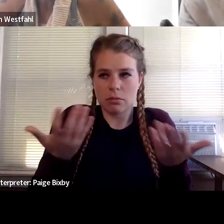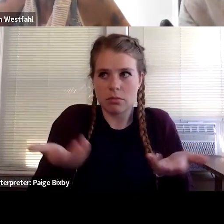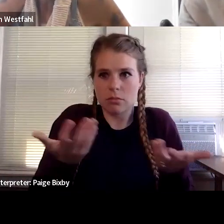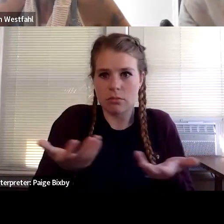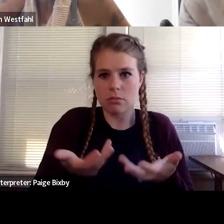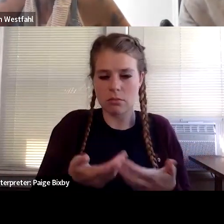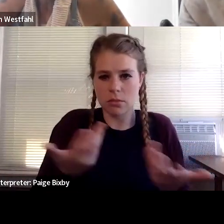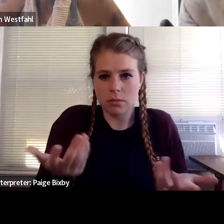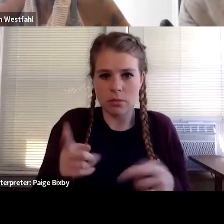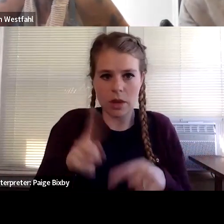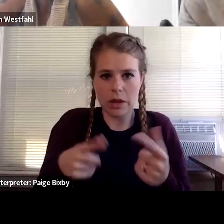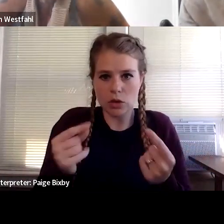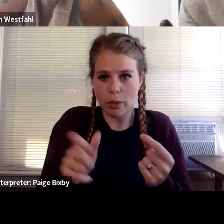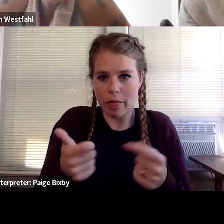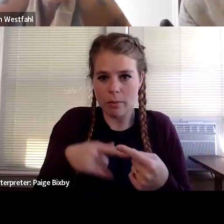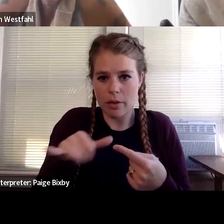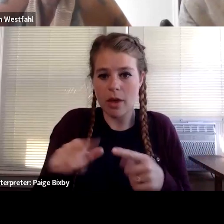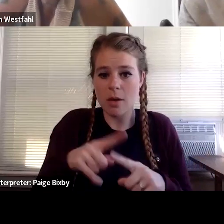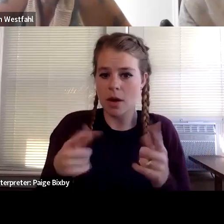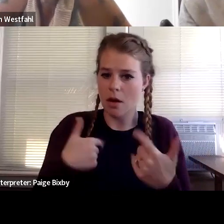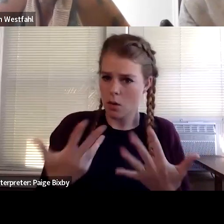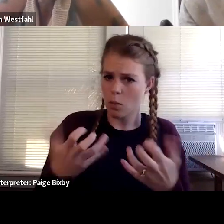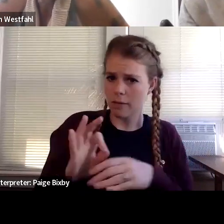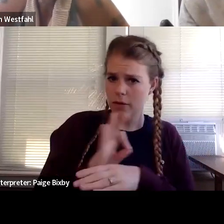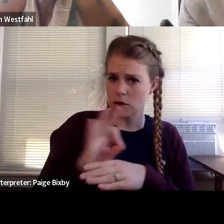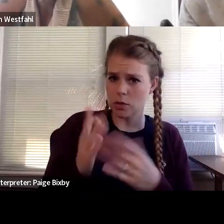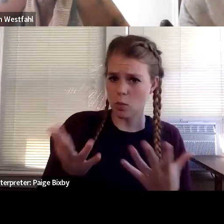But I wanna function, you know,